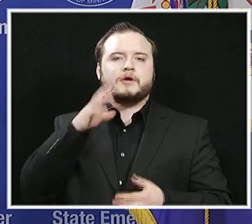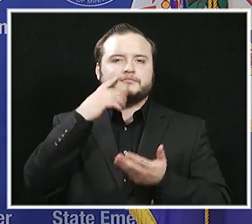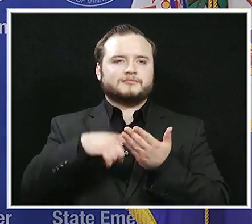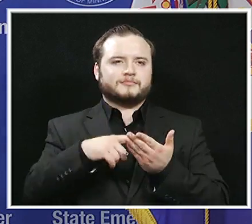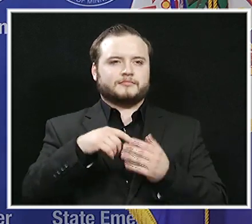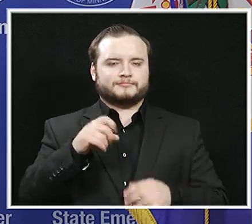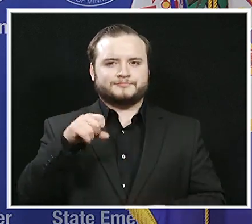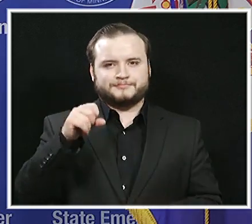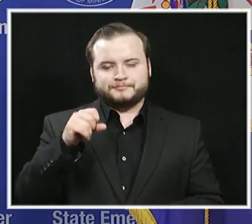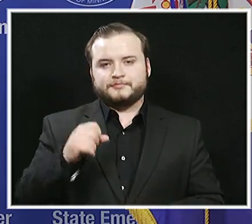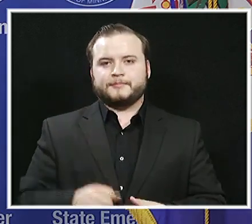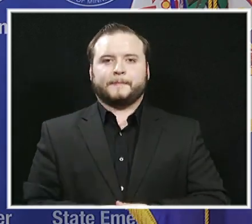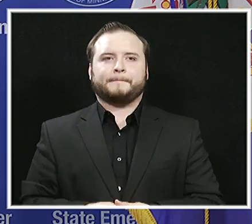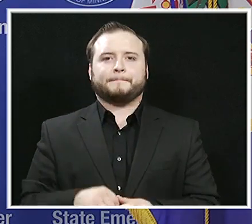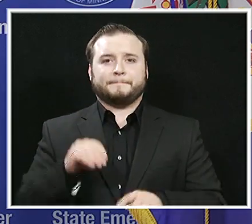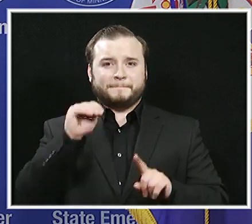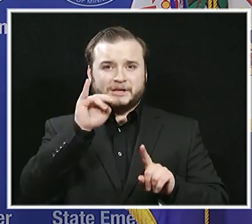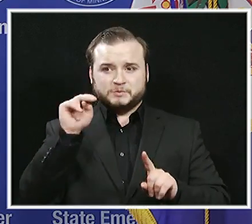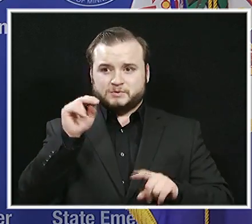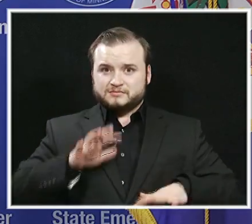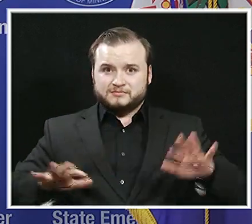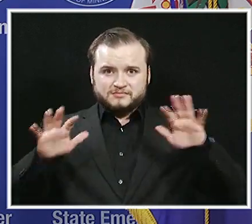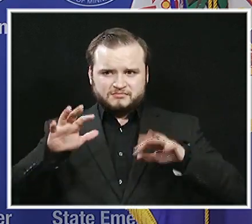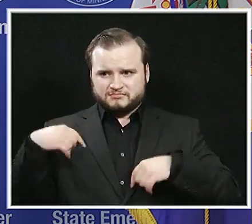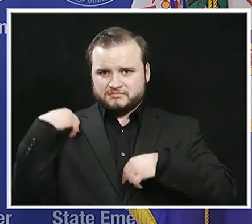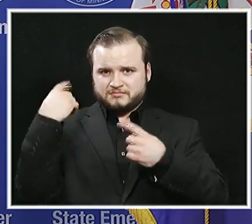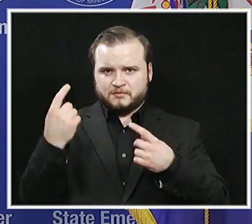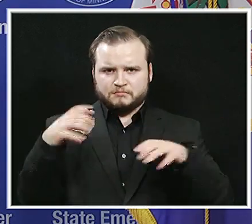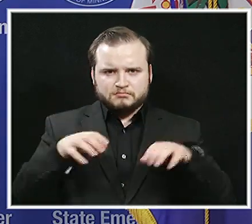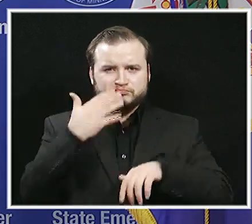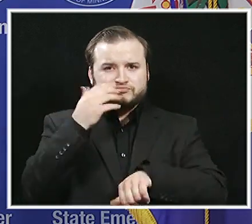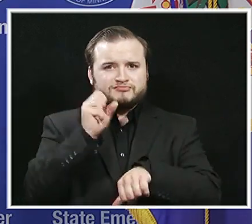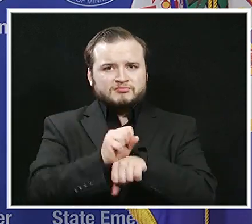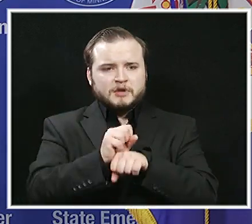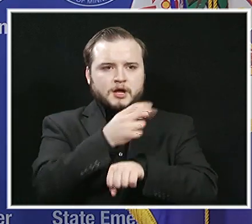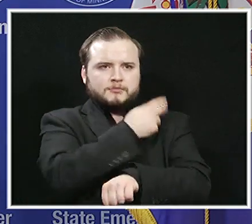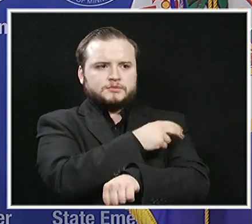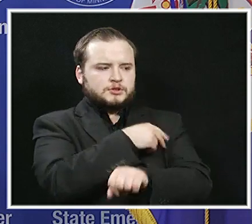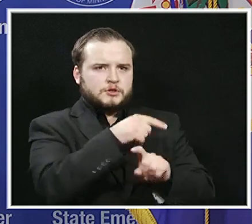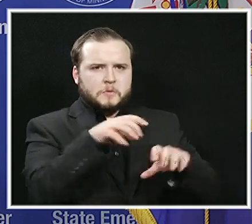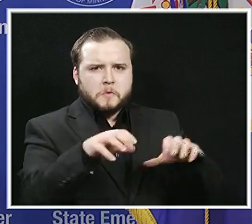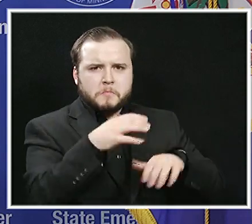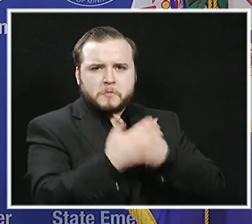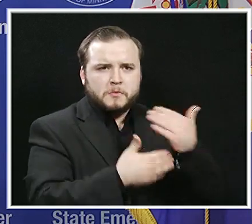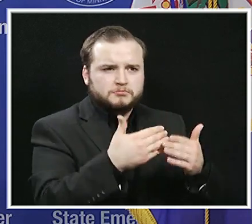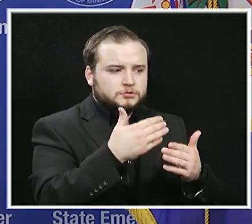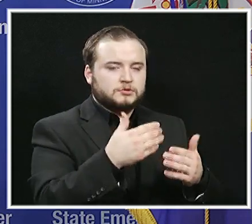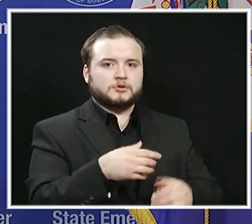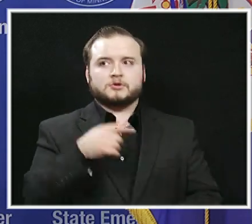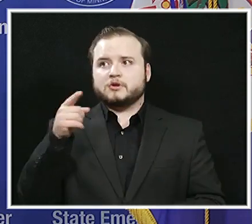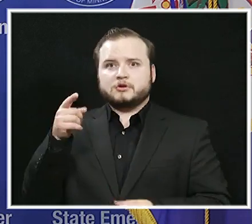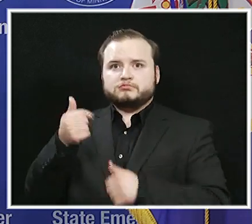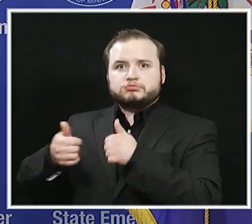this time and I'm going to talk a little more about this, because I think this is an area because of the good work Minnesotans have done, because of what the